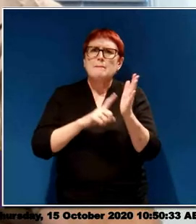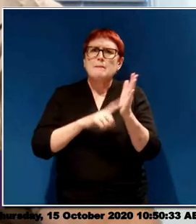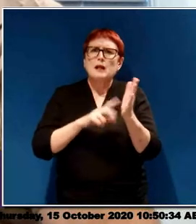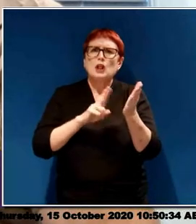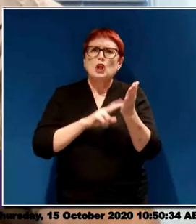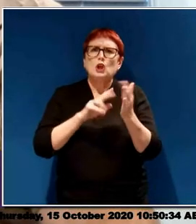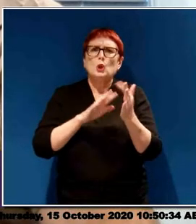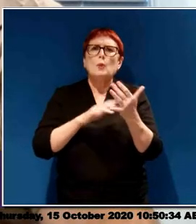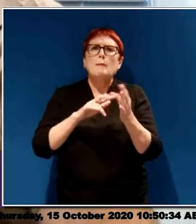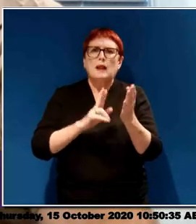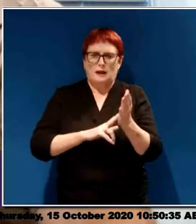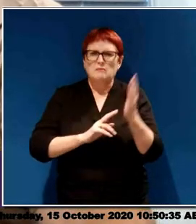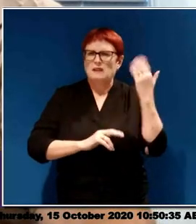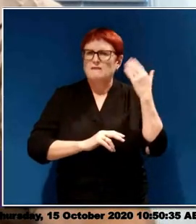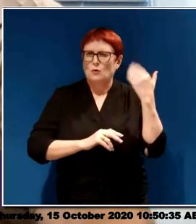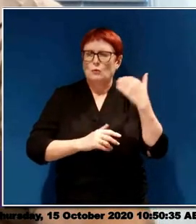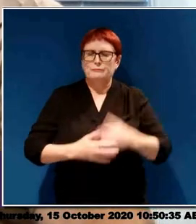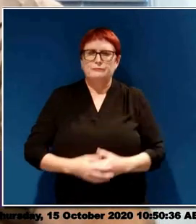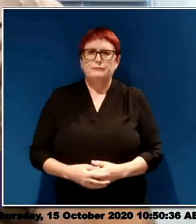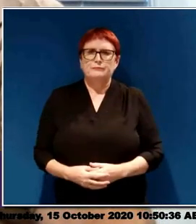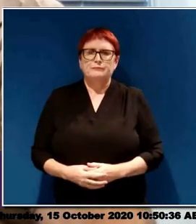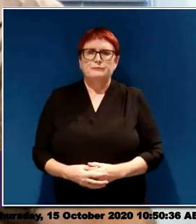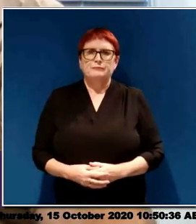And then the Queensland Education - well, Lesley was the Queensland